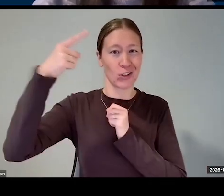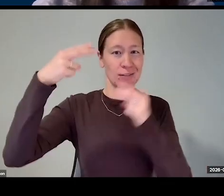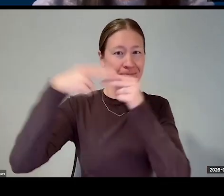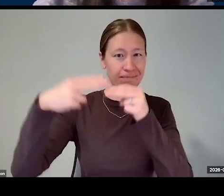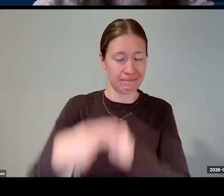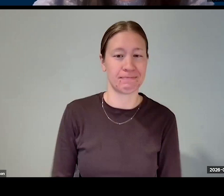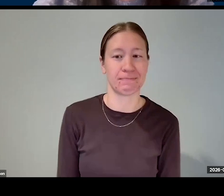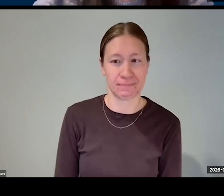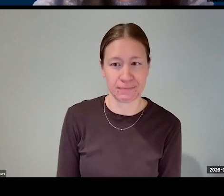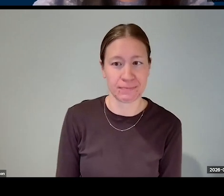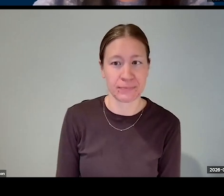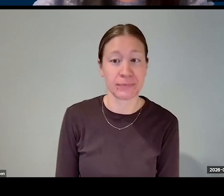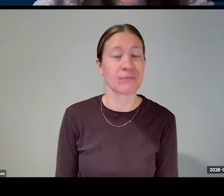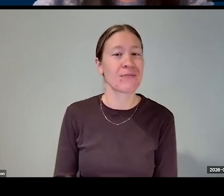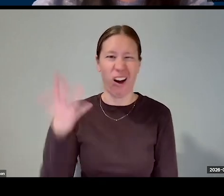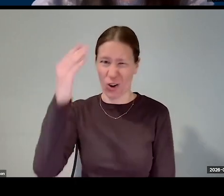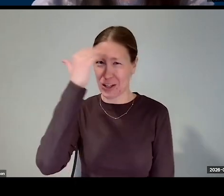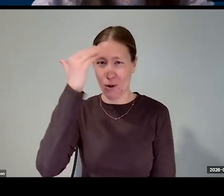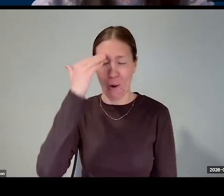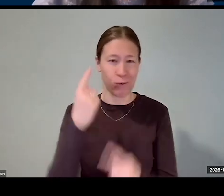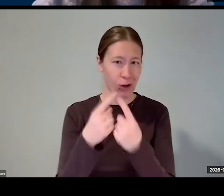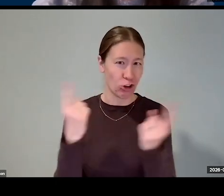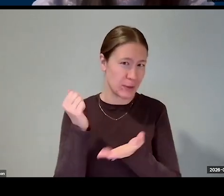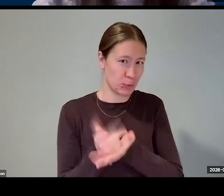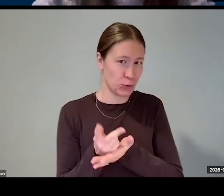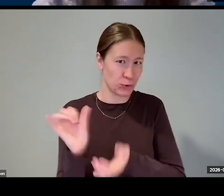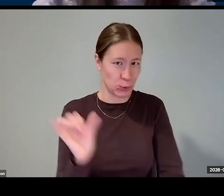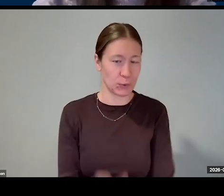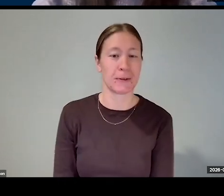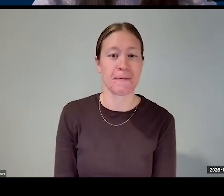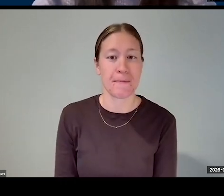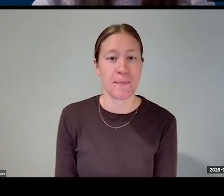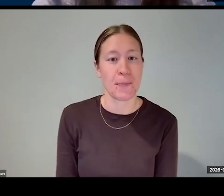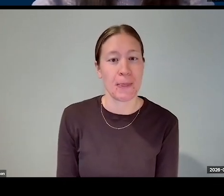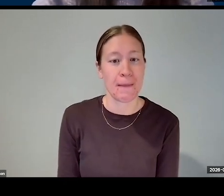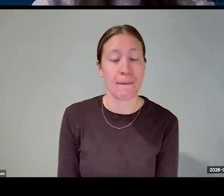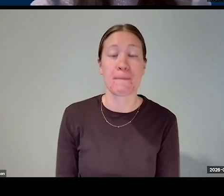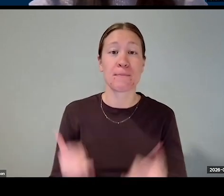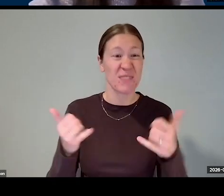because I know the contrast is good. So I could go through each slide in this deck